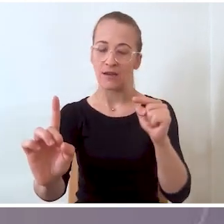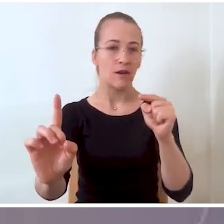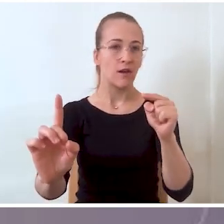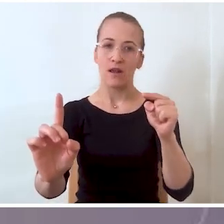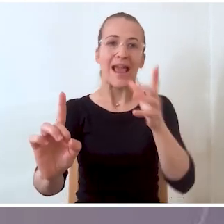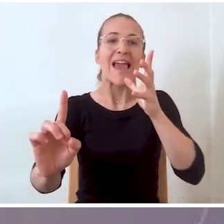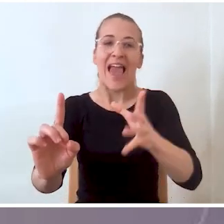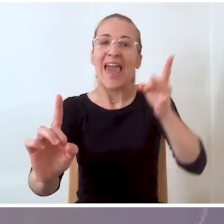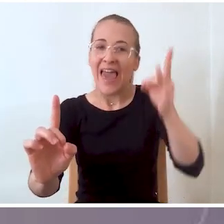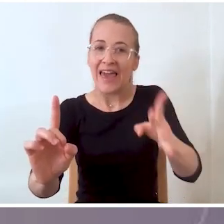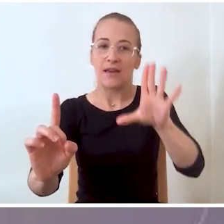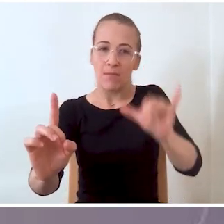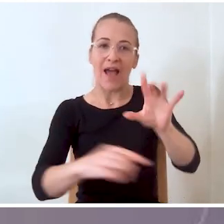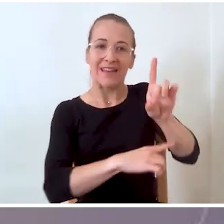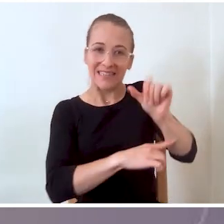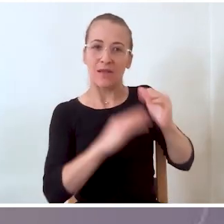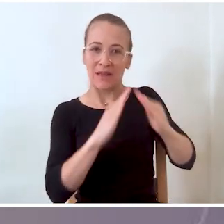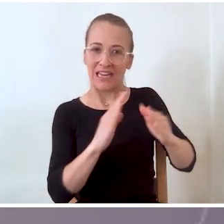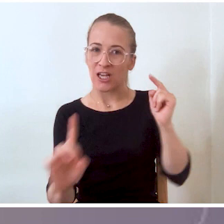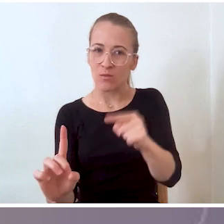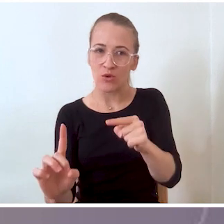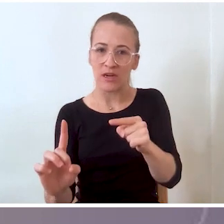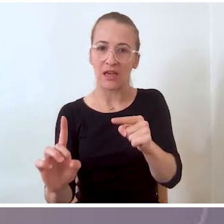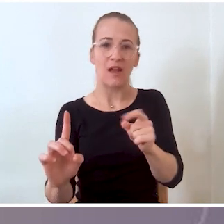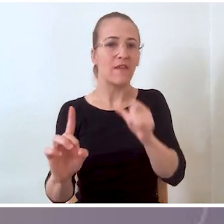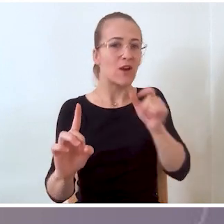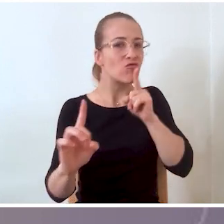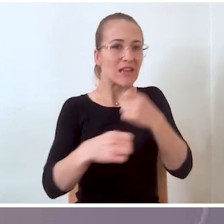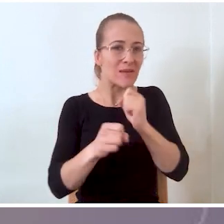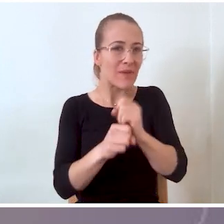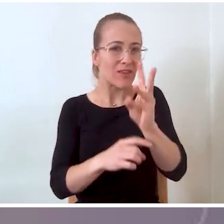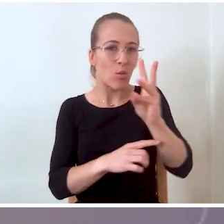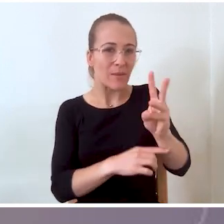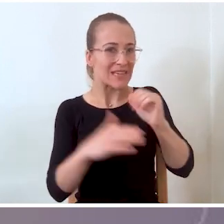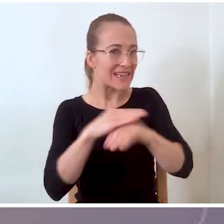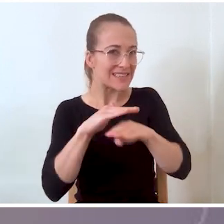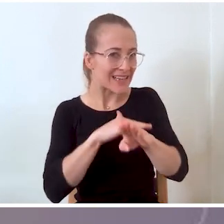hated by the disability community. They don't necessarily make a website accessible.